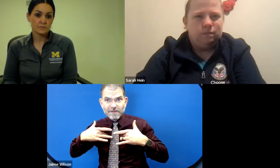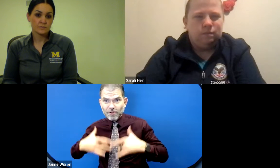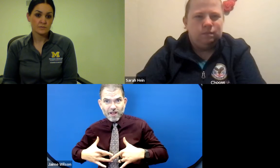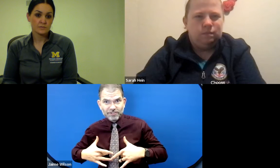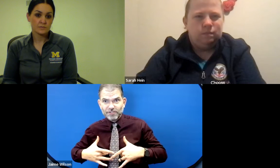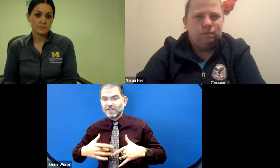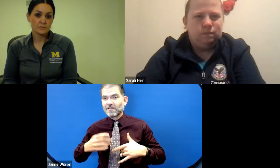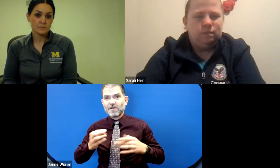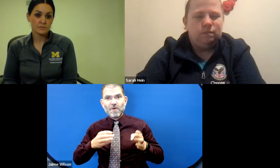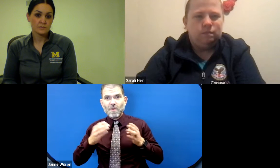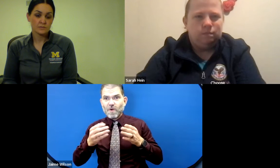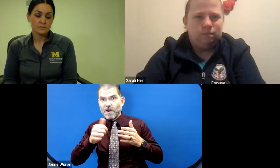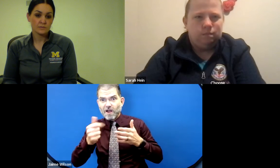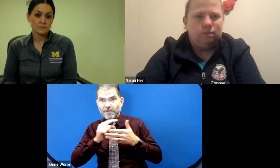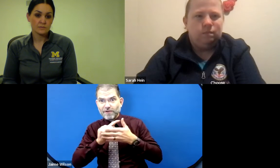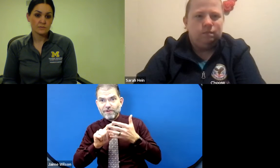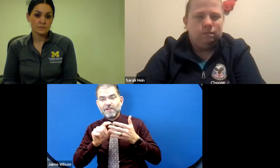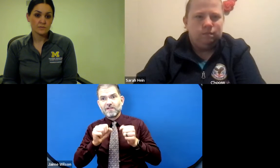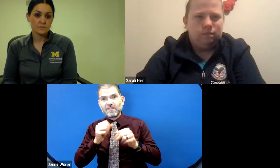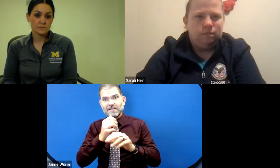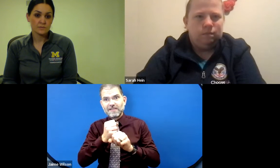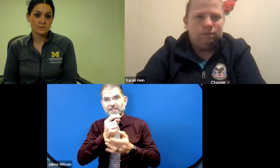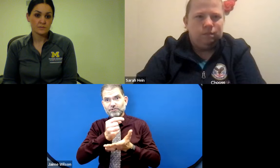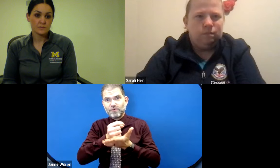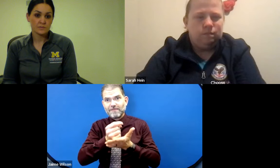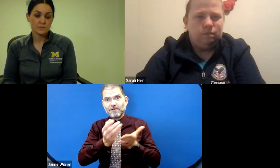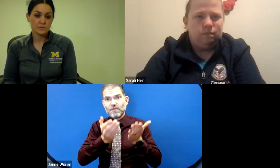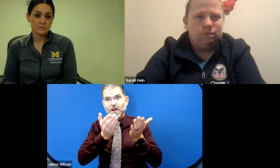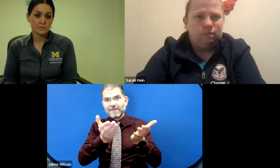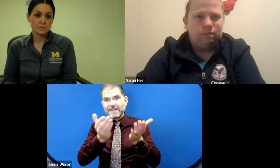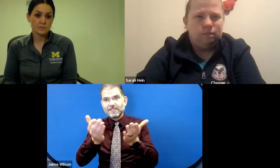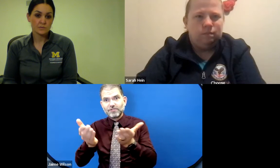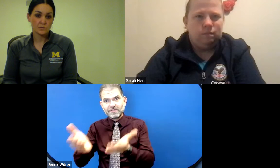ASL Interpreter: where they can use that to kind of help begin to determine whether you have dementia or depression